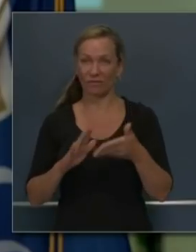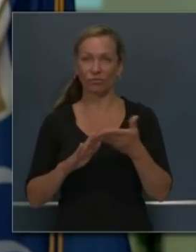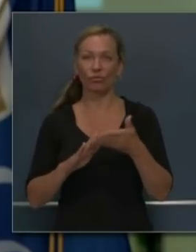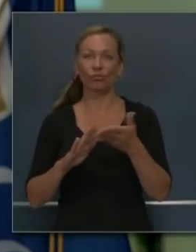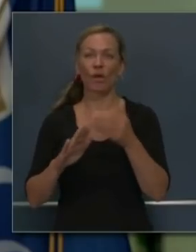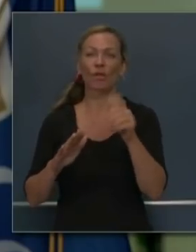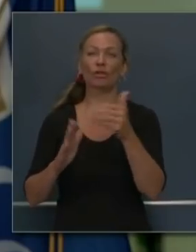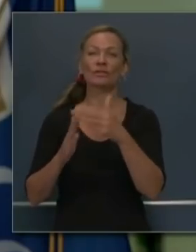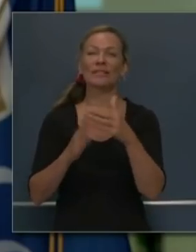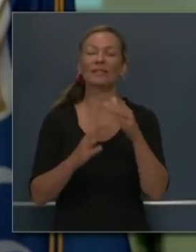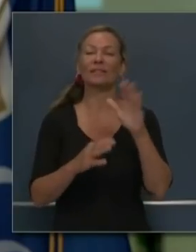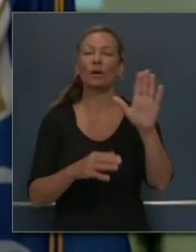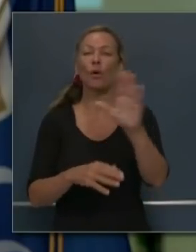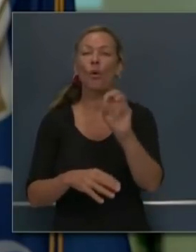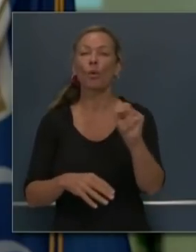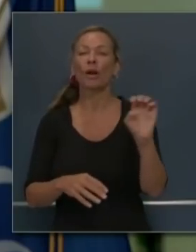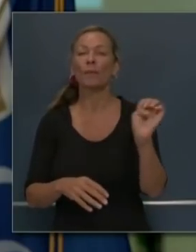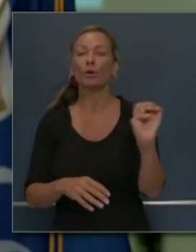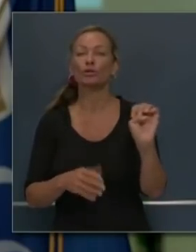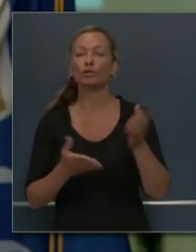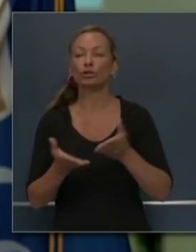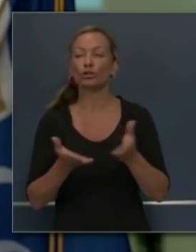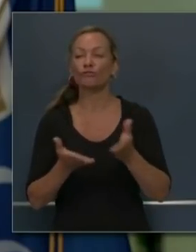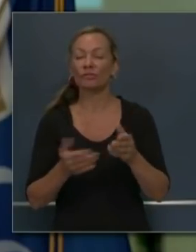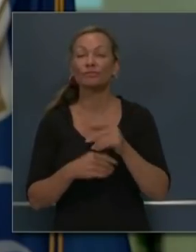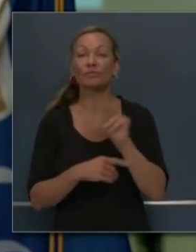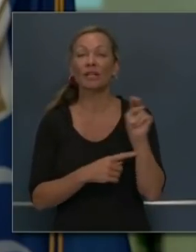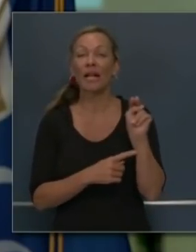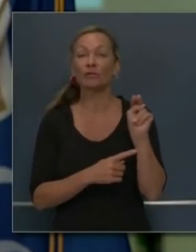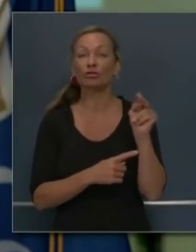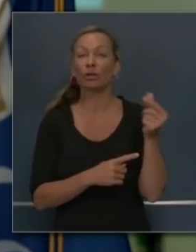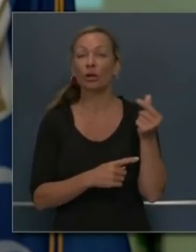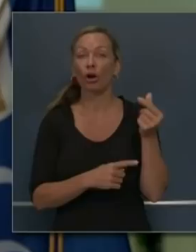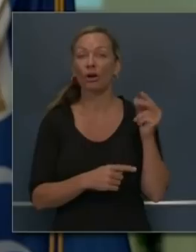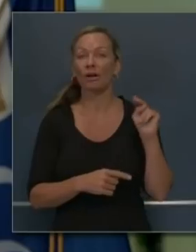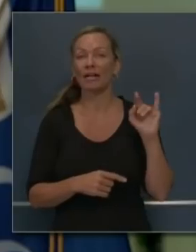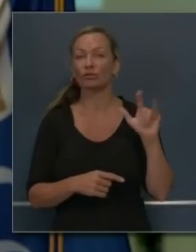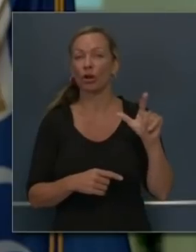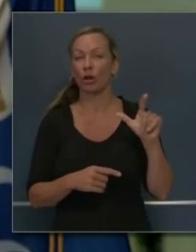HERE AT THE STATE OPERATION CENTER ALL THROUGHOUT NORTHERN CALIFORNIA INCLUDING THE HEAD